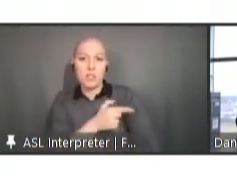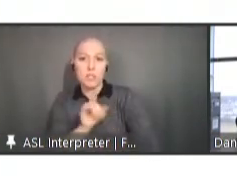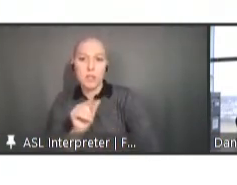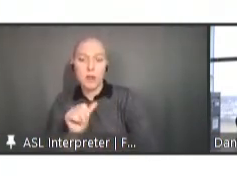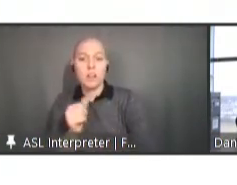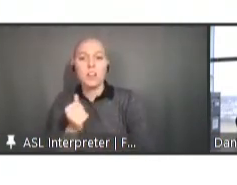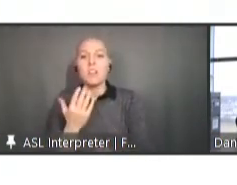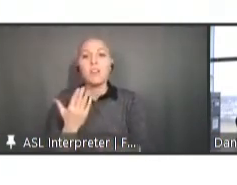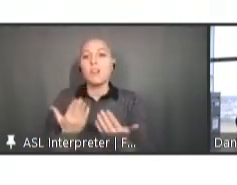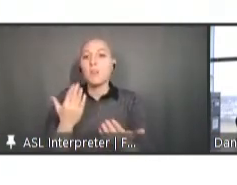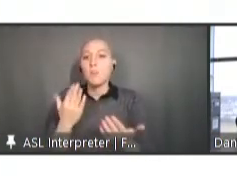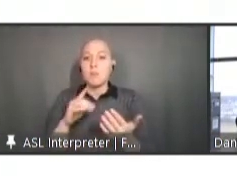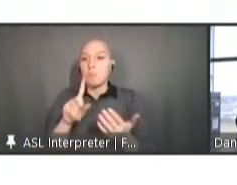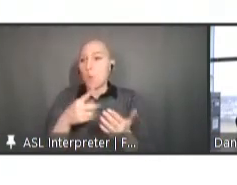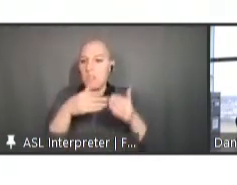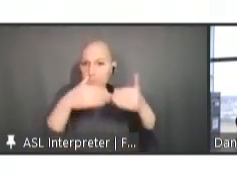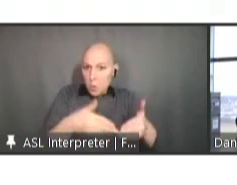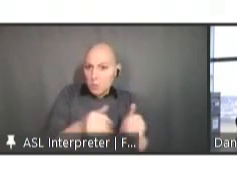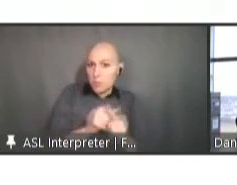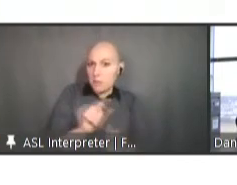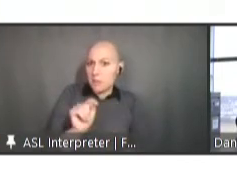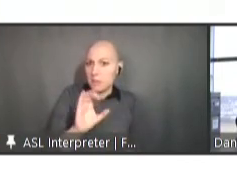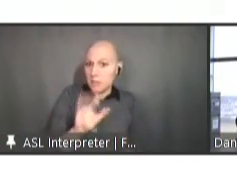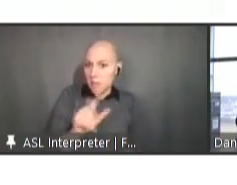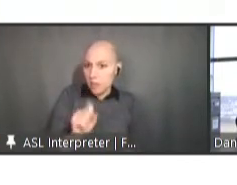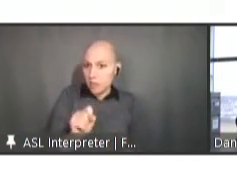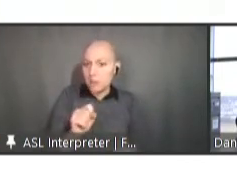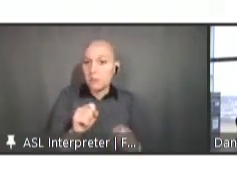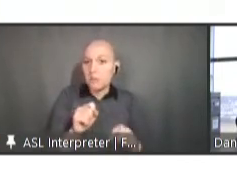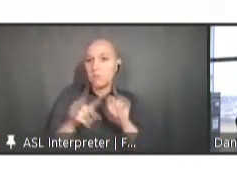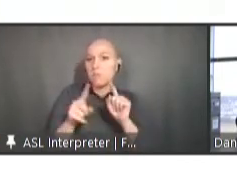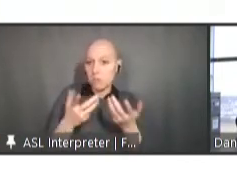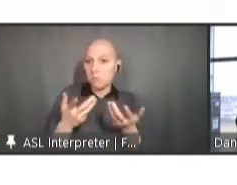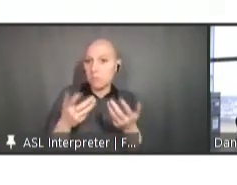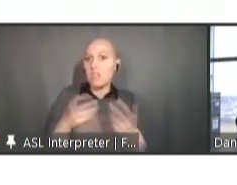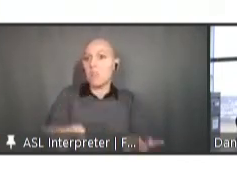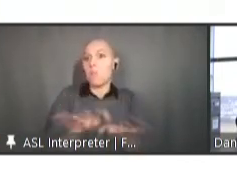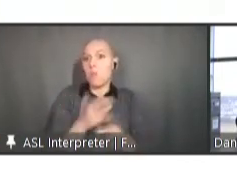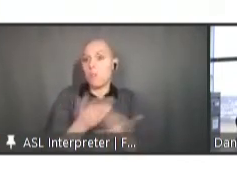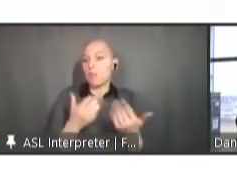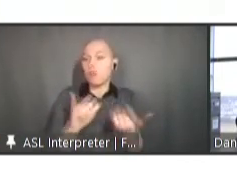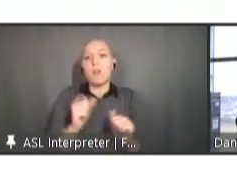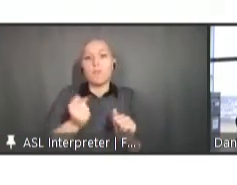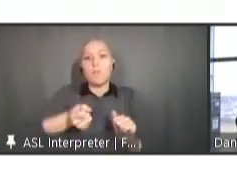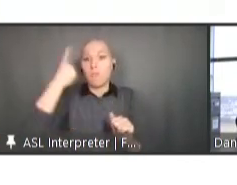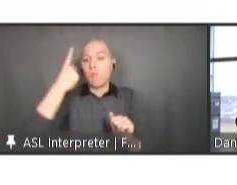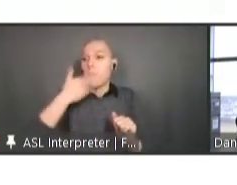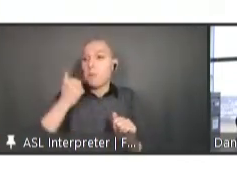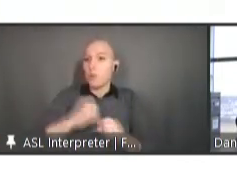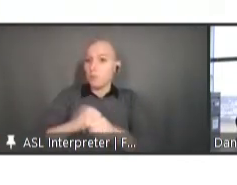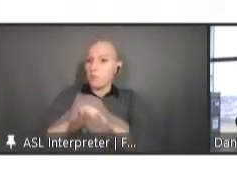on T cells but is an important thing to try to get a better protective response against the upper